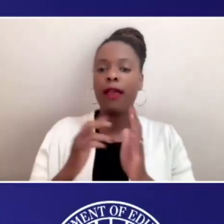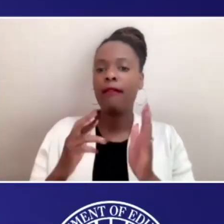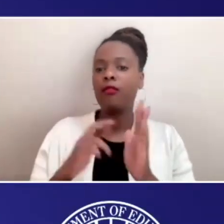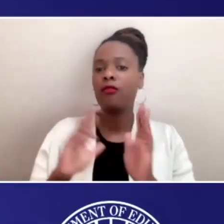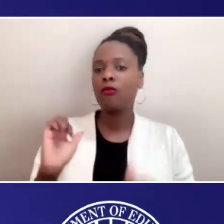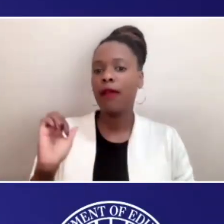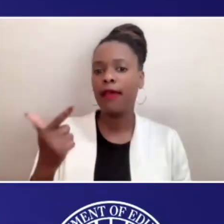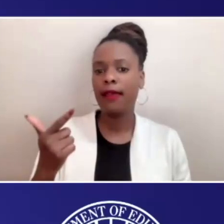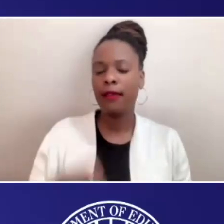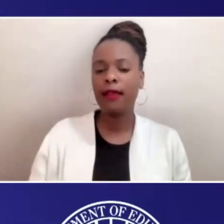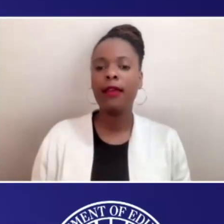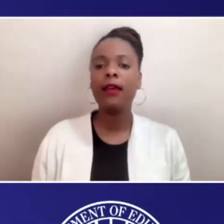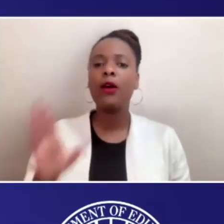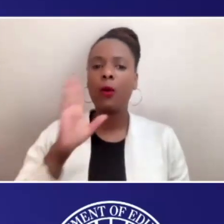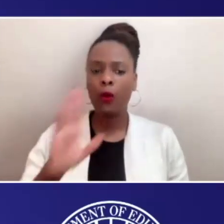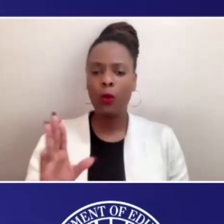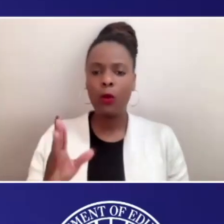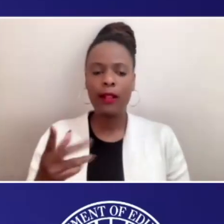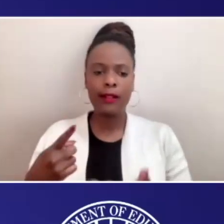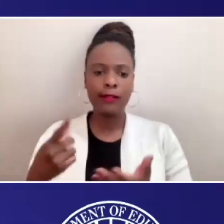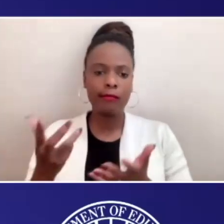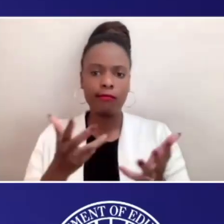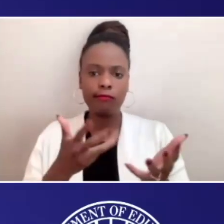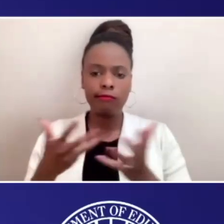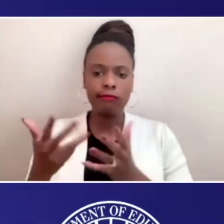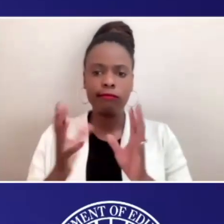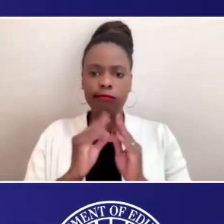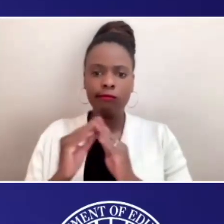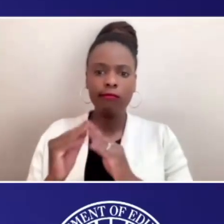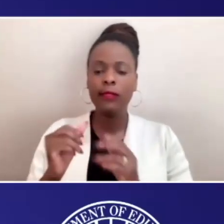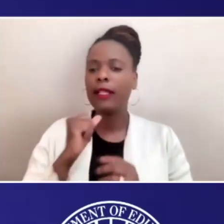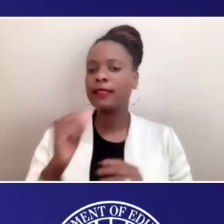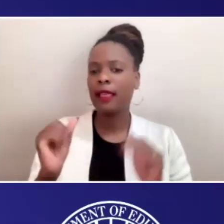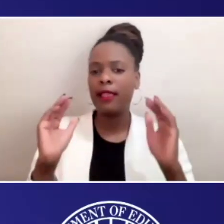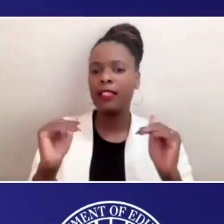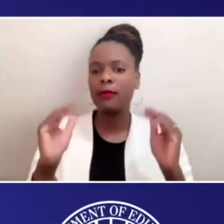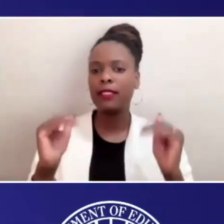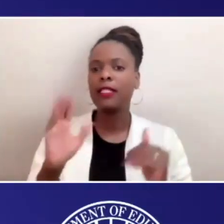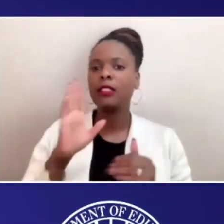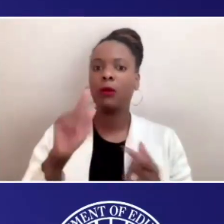And we'll be conferring, working with them. So that's not our expectation that there'll be a change in